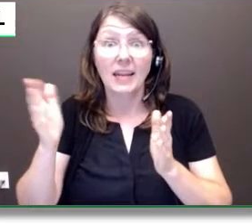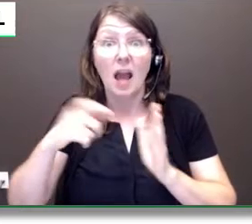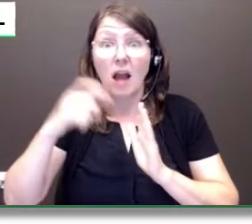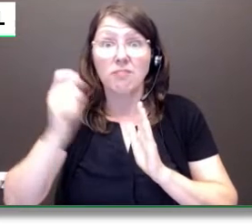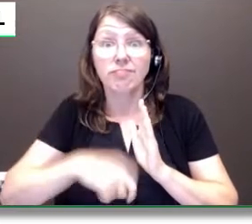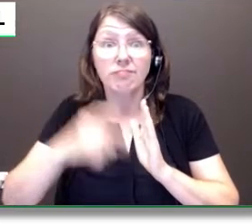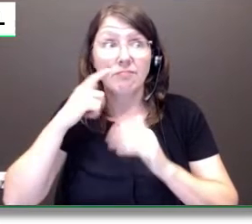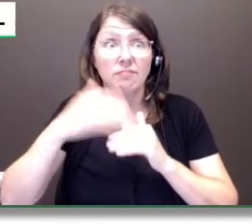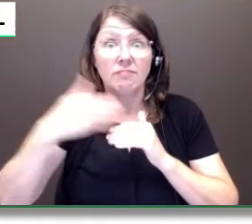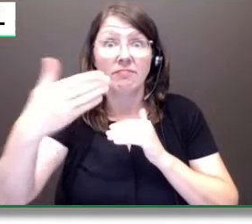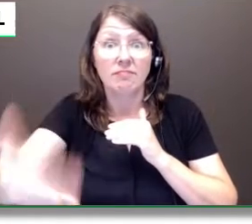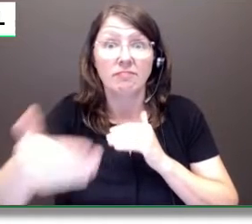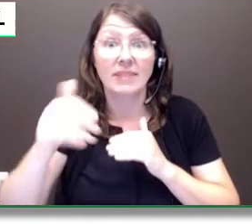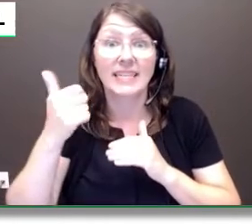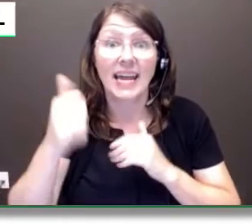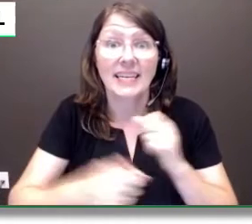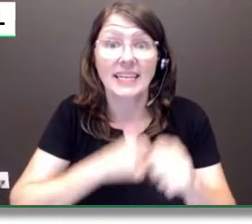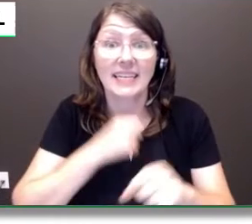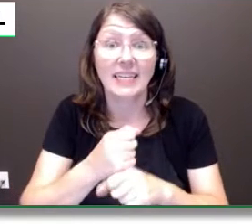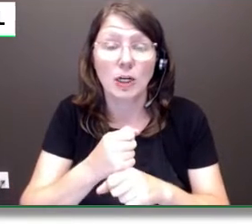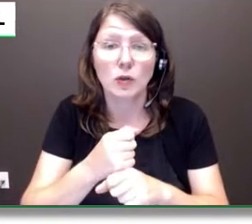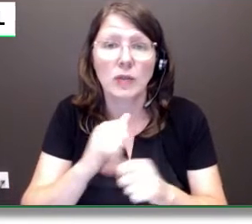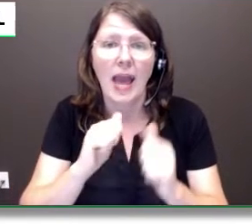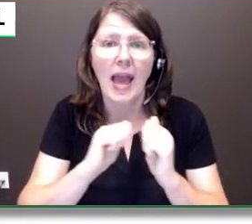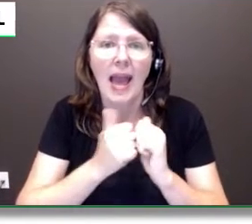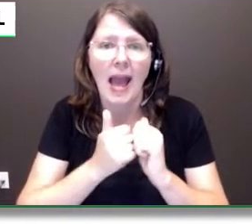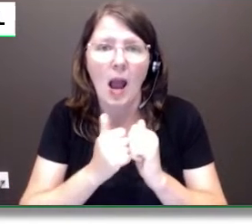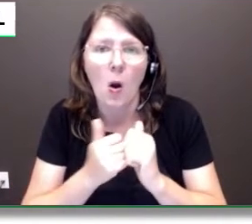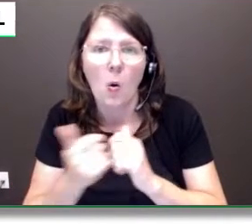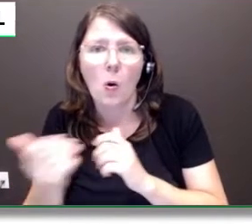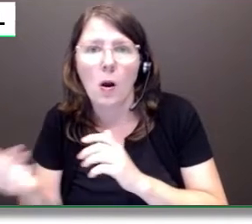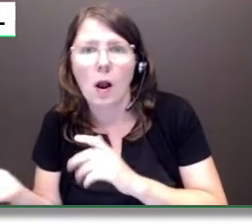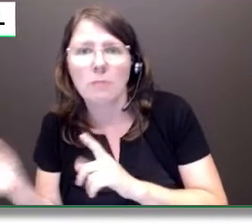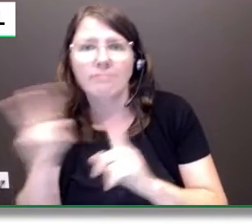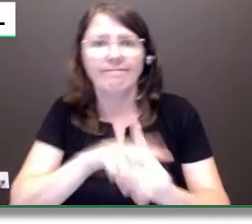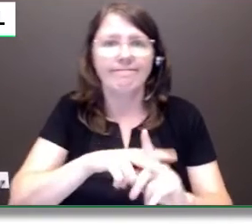years. I find my experiences with parks is they